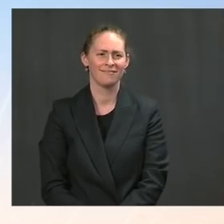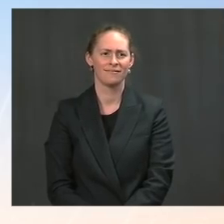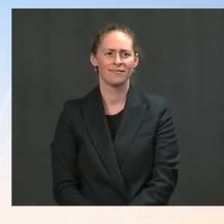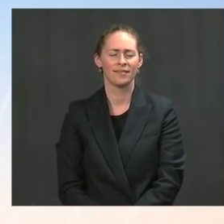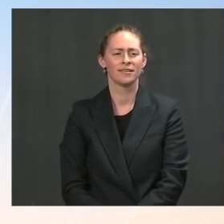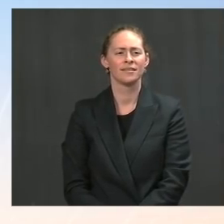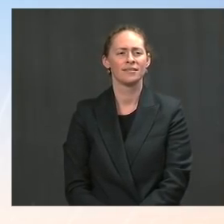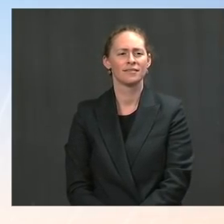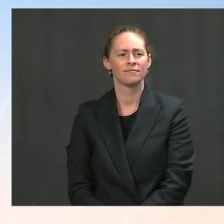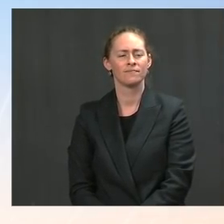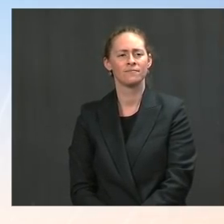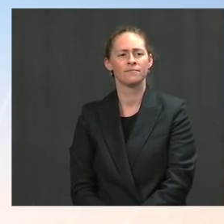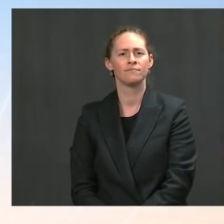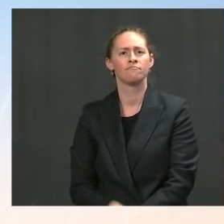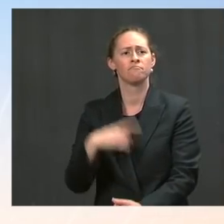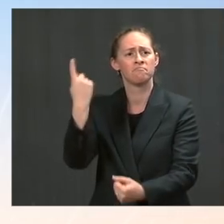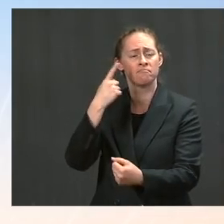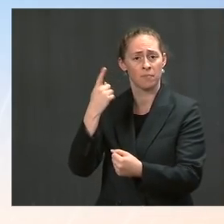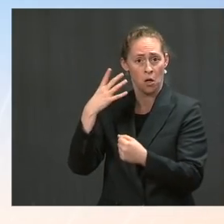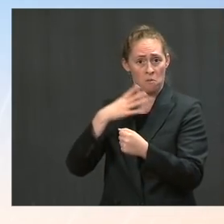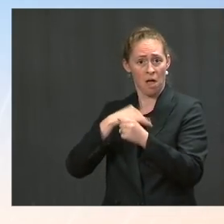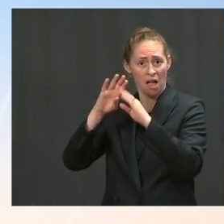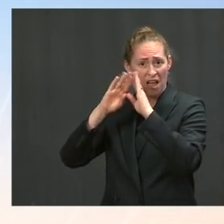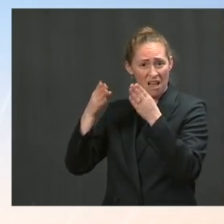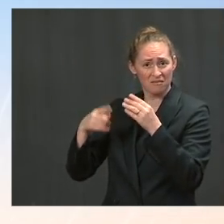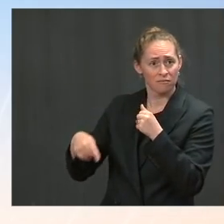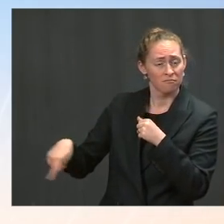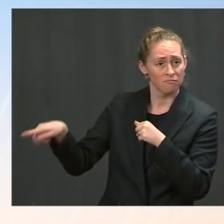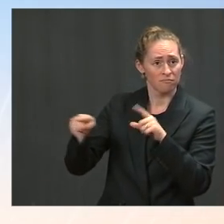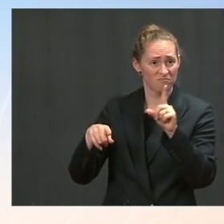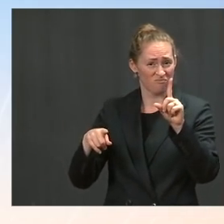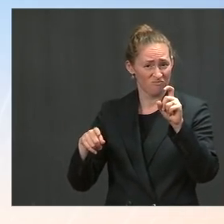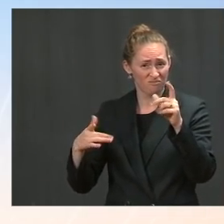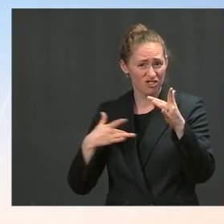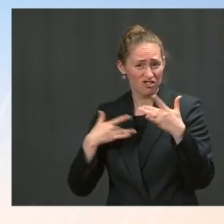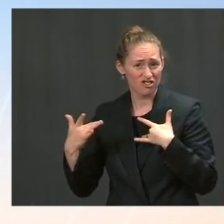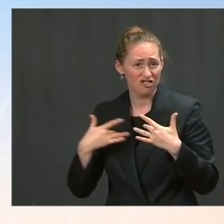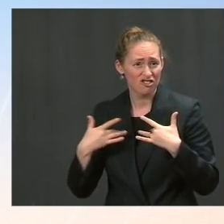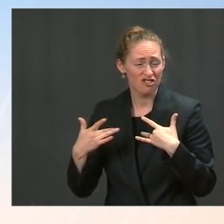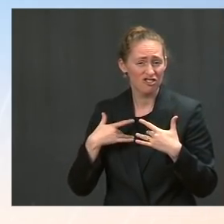stonewalling the World Health Organization investigators and now is saying things like they think